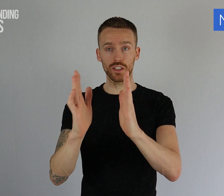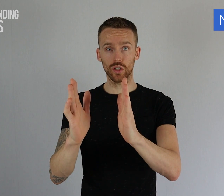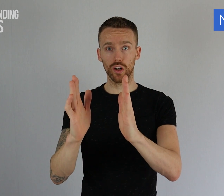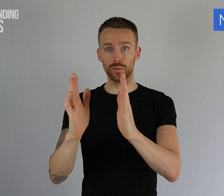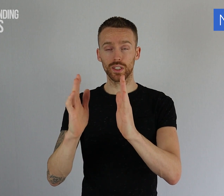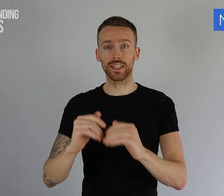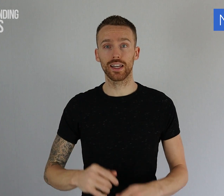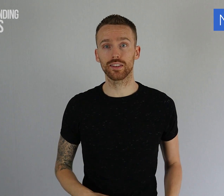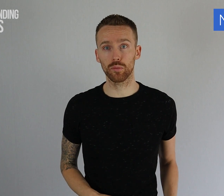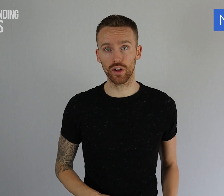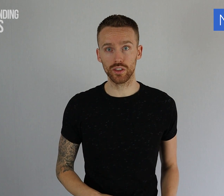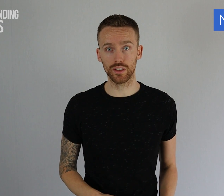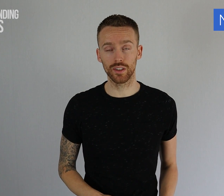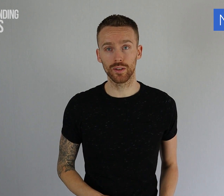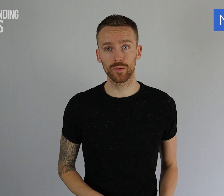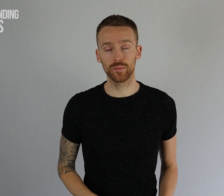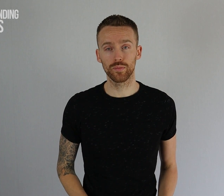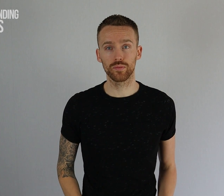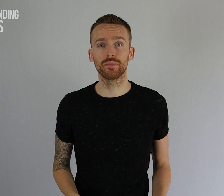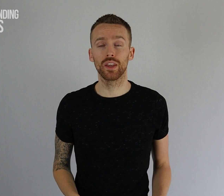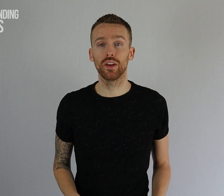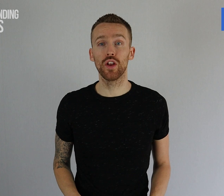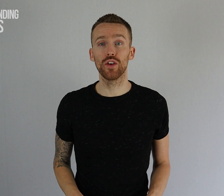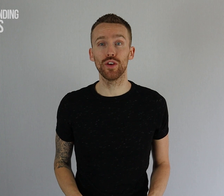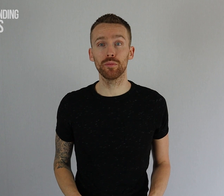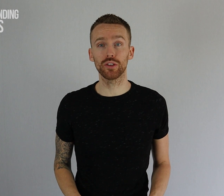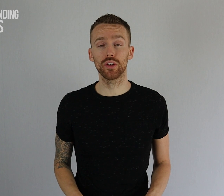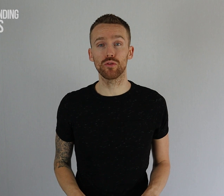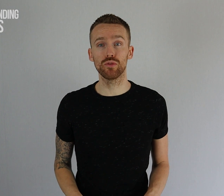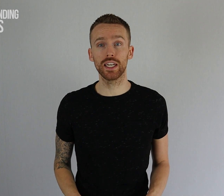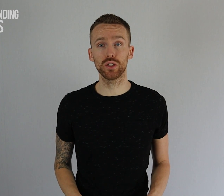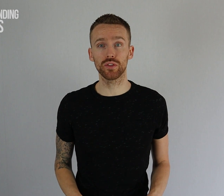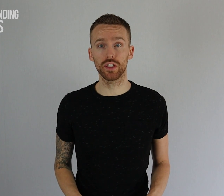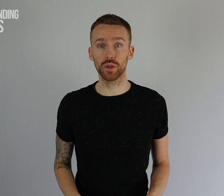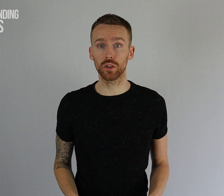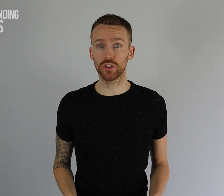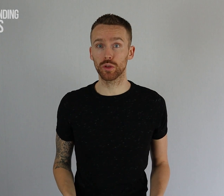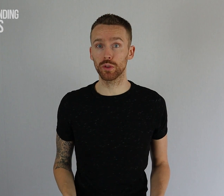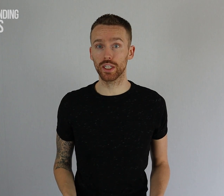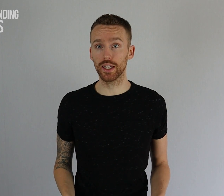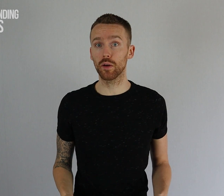in your column to add that separation. Numbers are really useful if you want to communicate